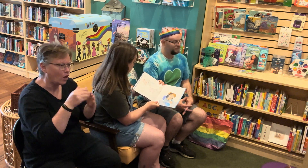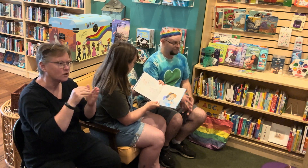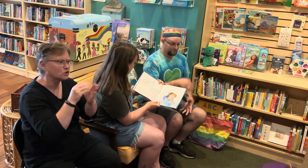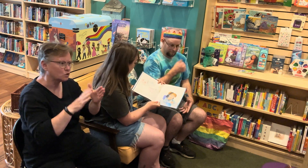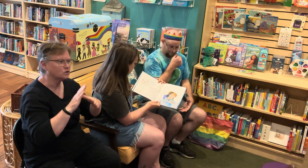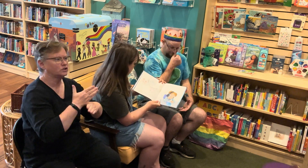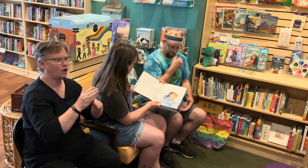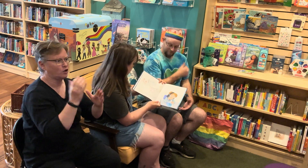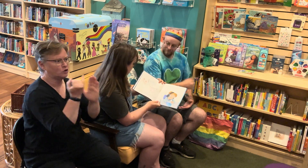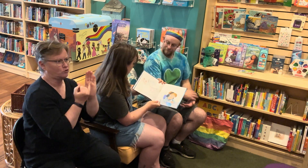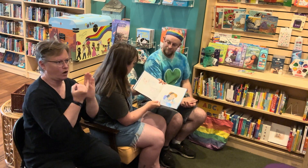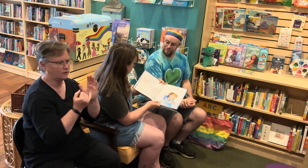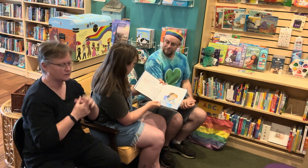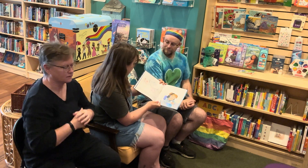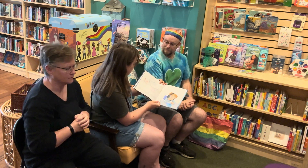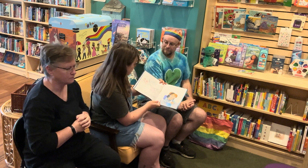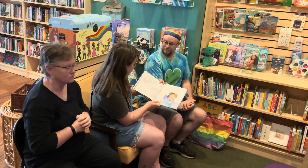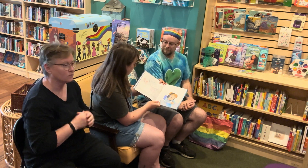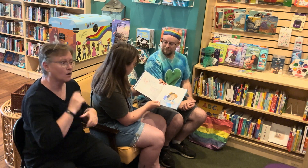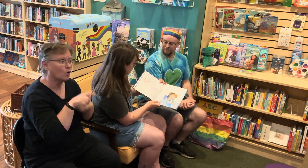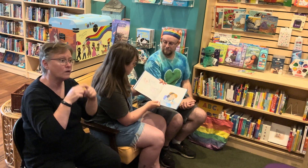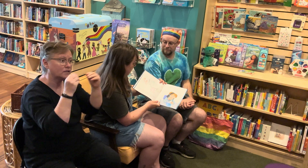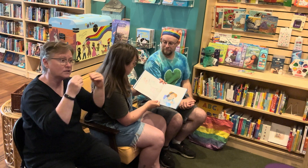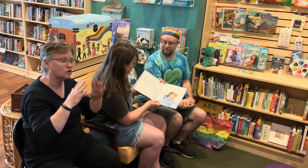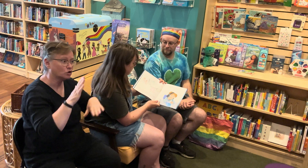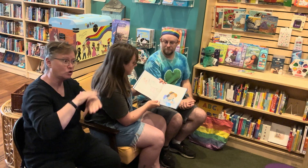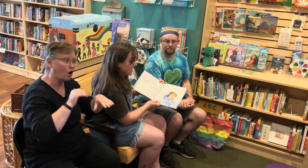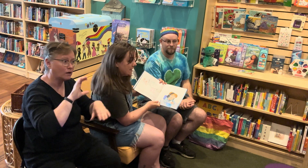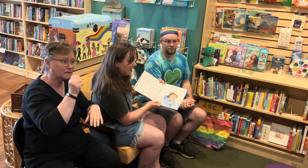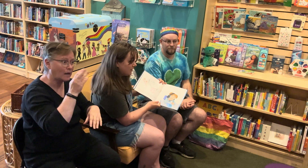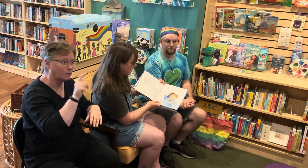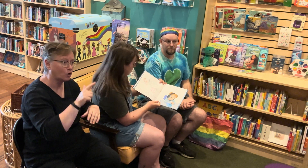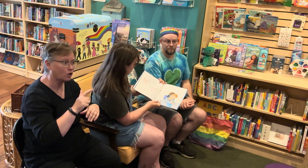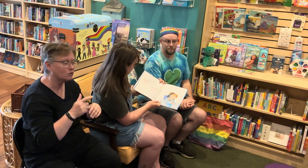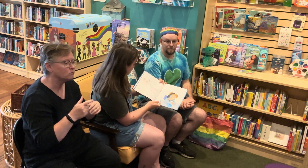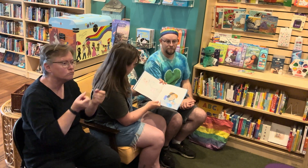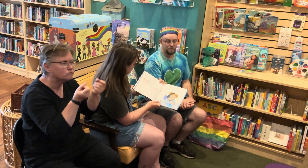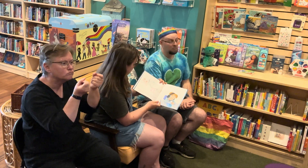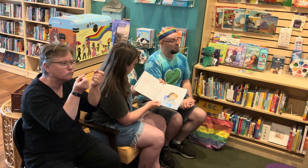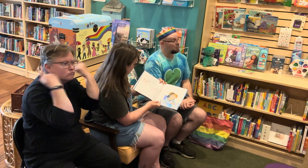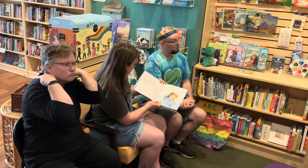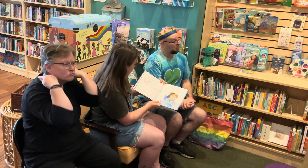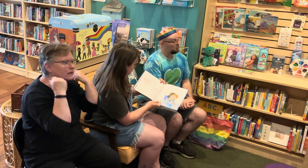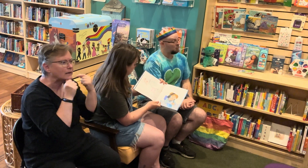with the class. When Miss Anderson called on Samuel, he didn't even notice. He was